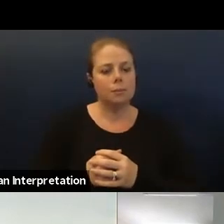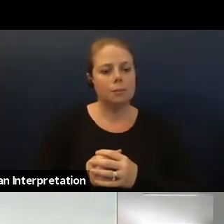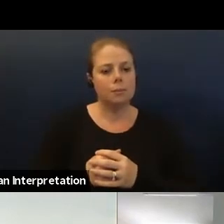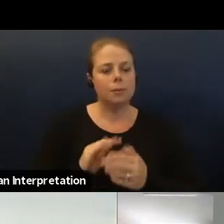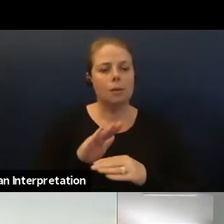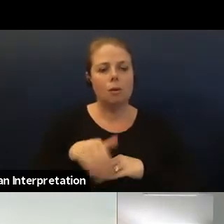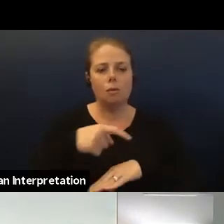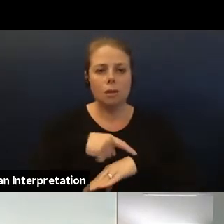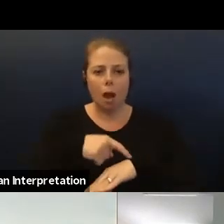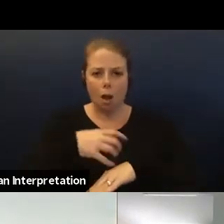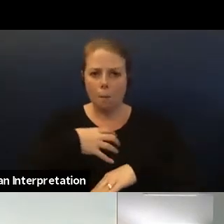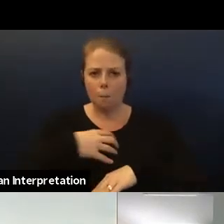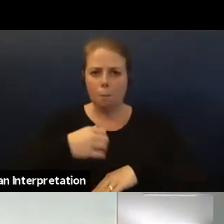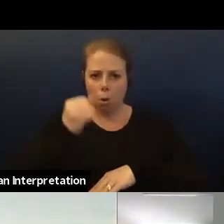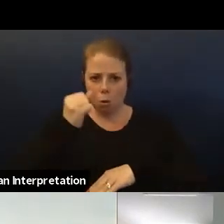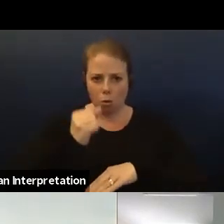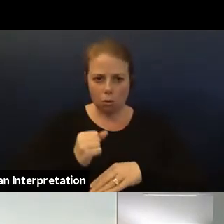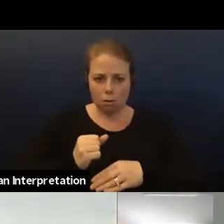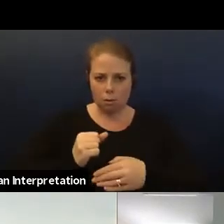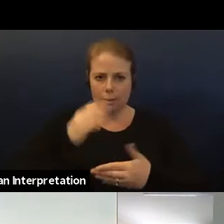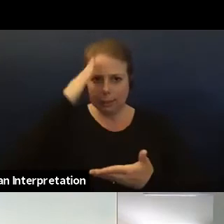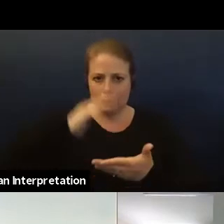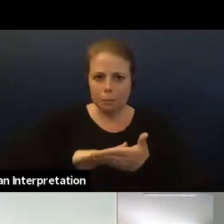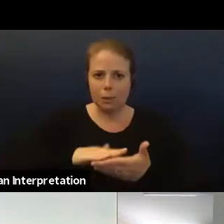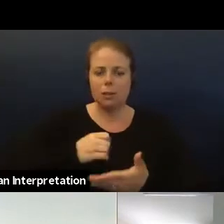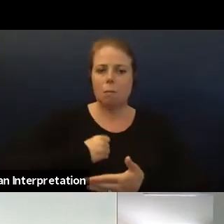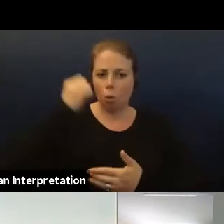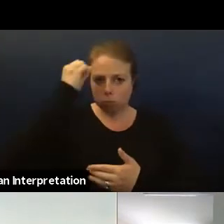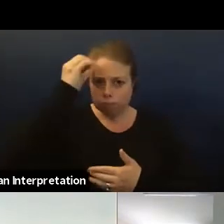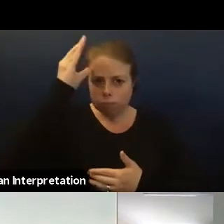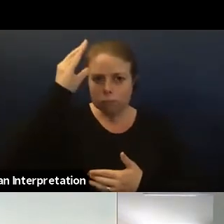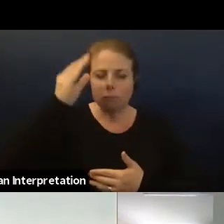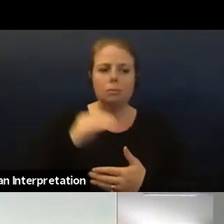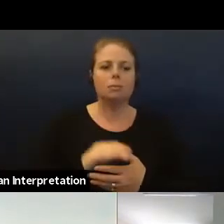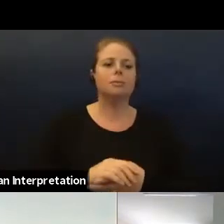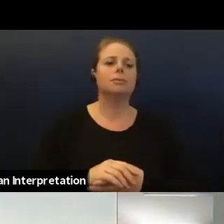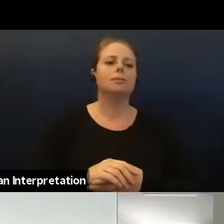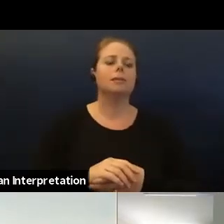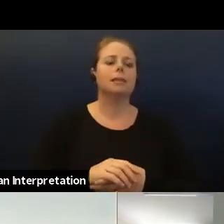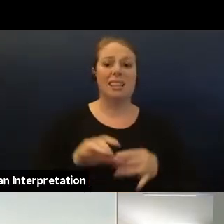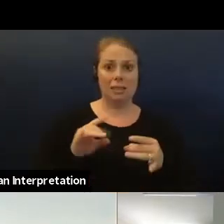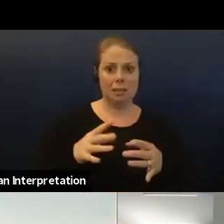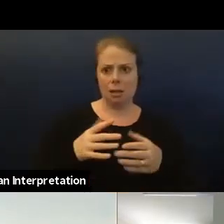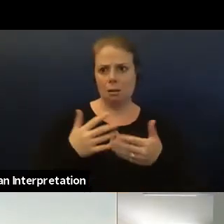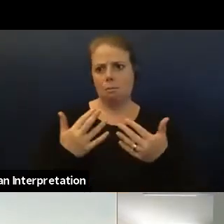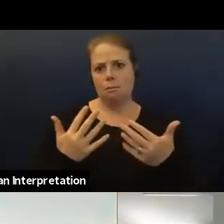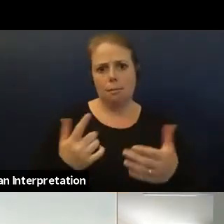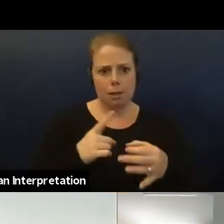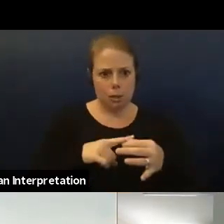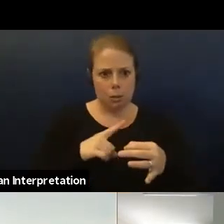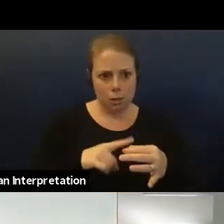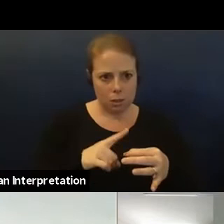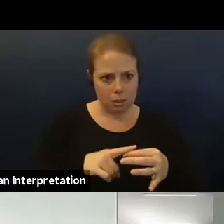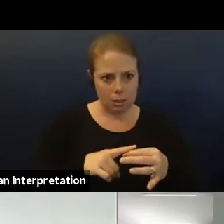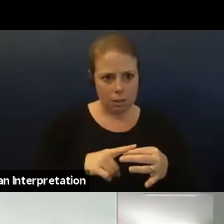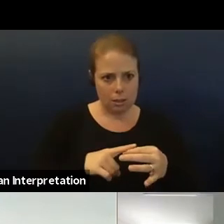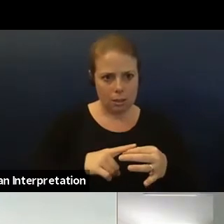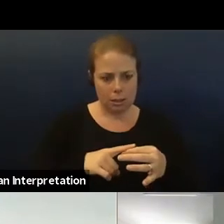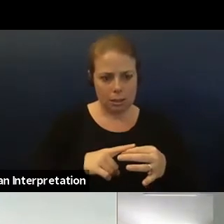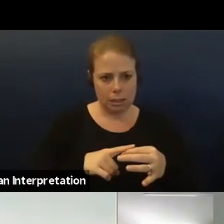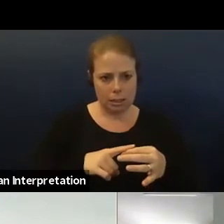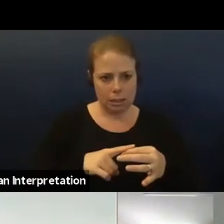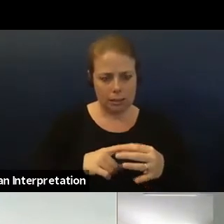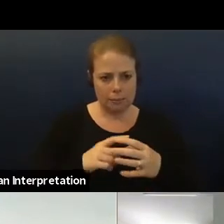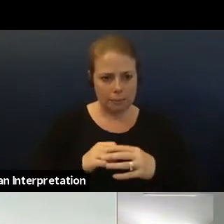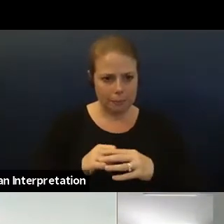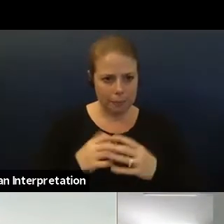do the peer assessments, but lots of questions at the start to fill in the gaps that maybe